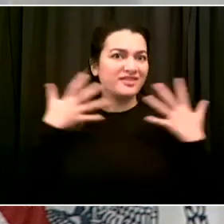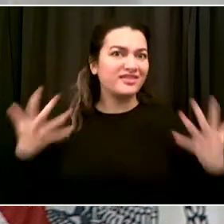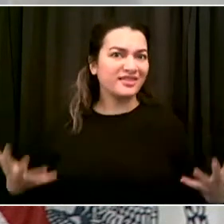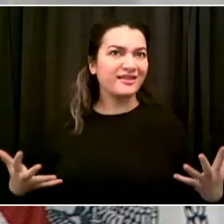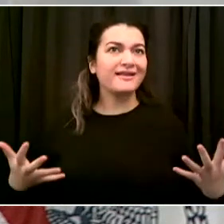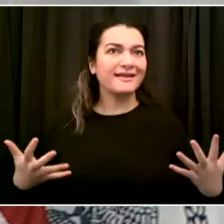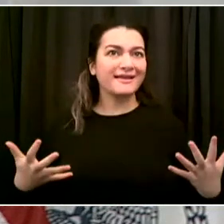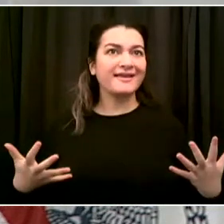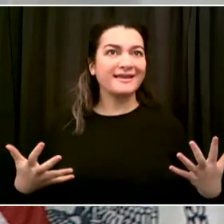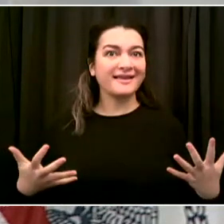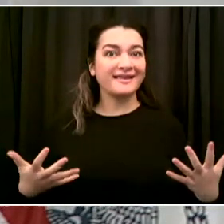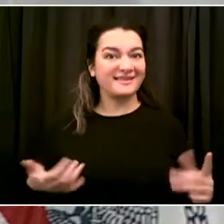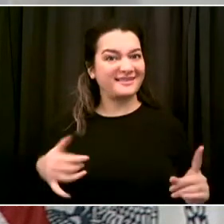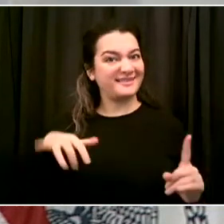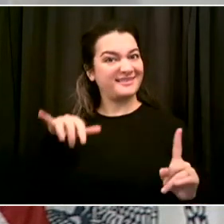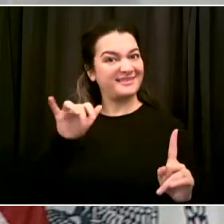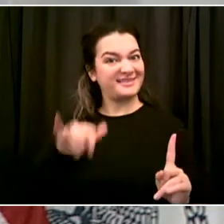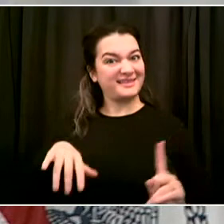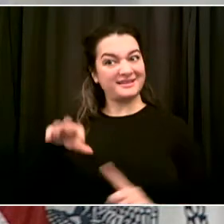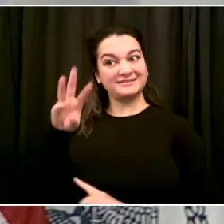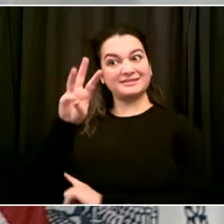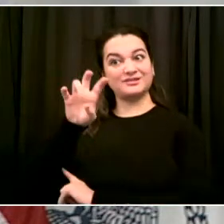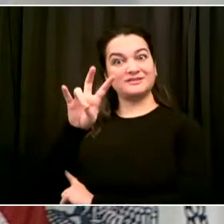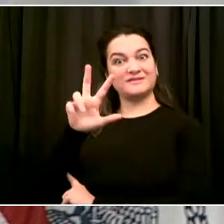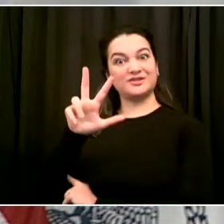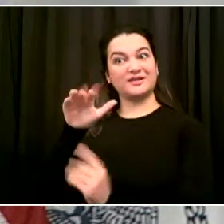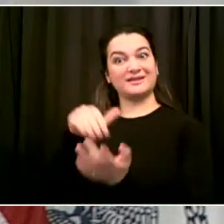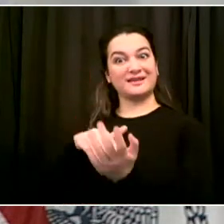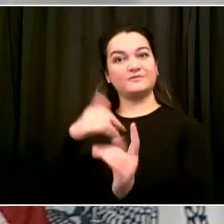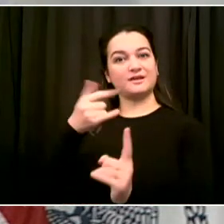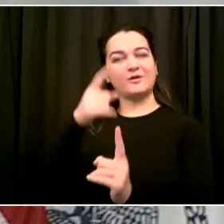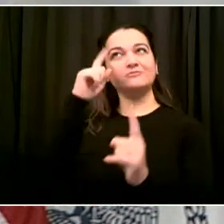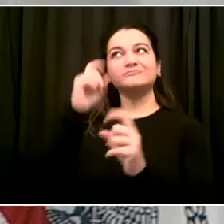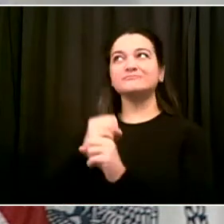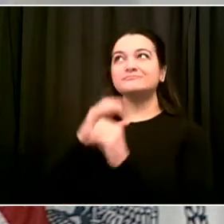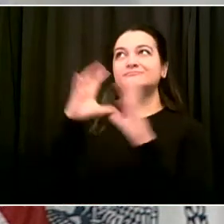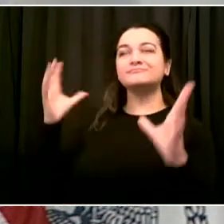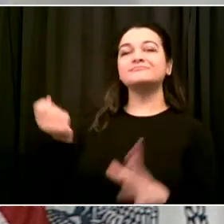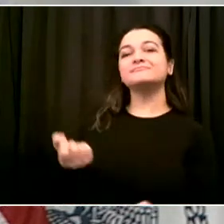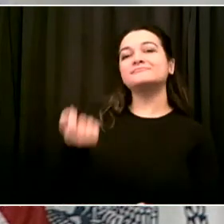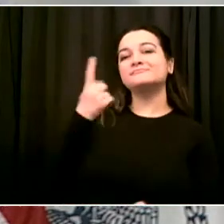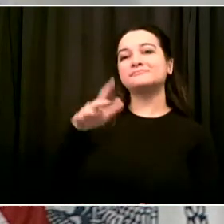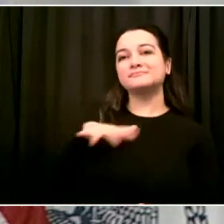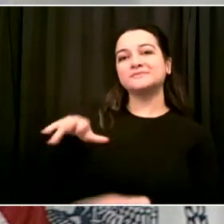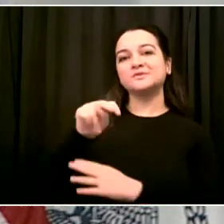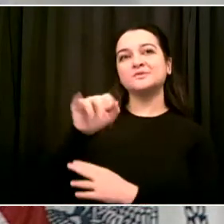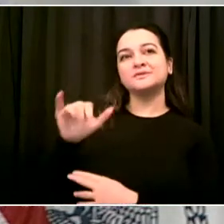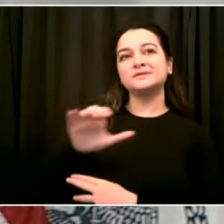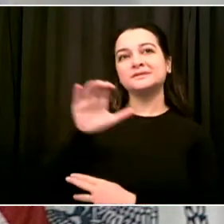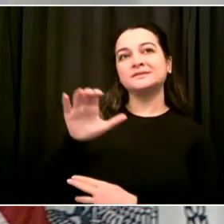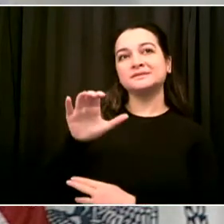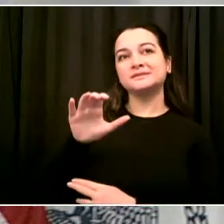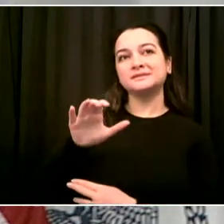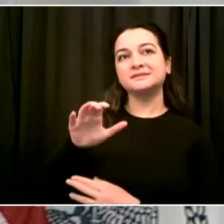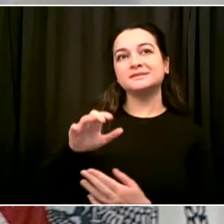OF THE ACVCICIE NSINCE THE BEGINNING, O TGIVE YOU A